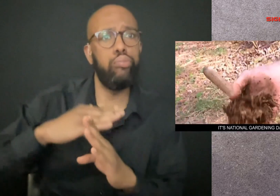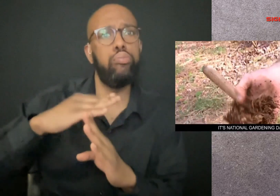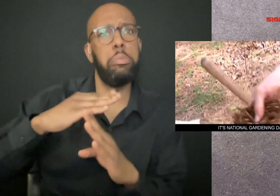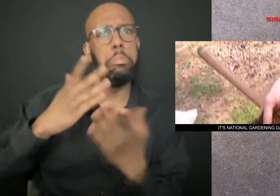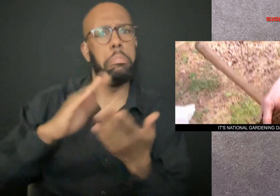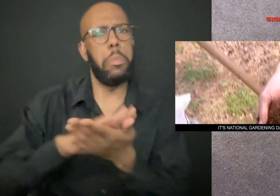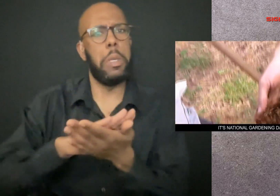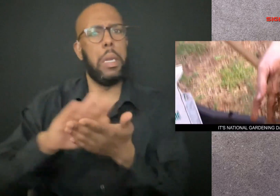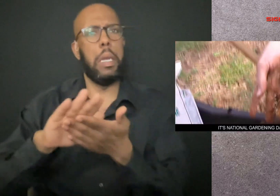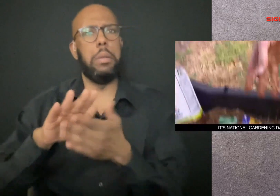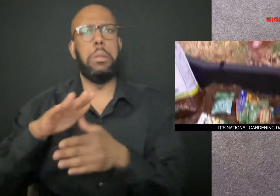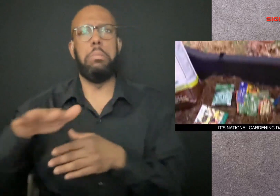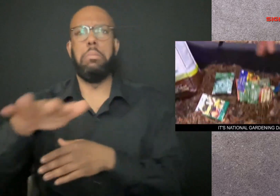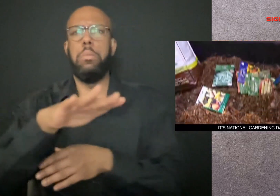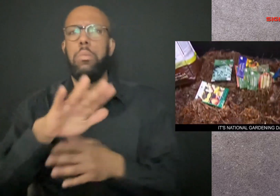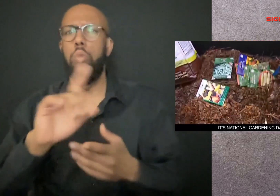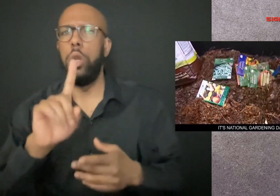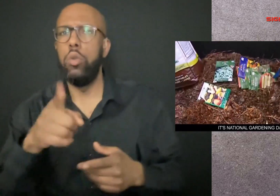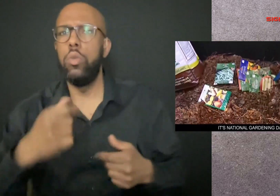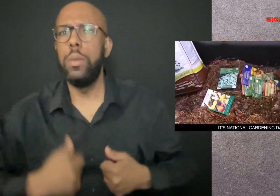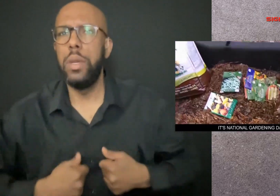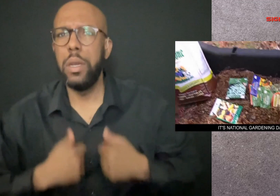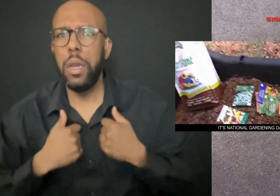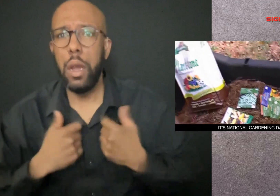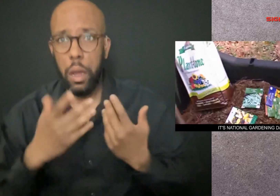and their red bull advanced technologies division